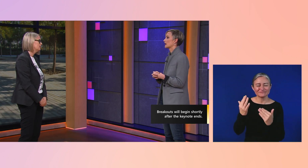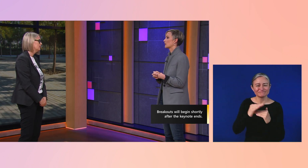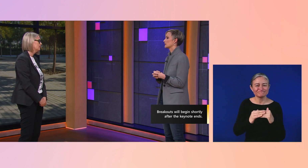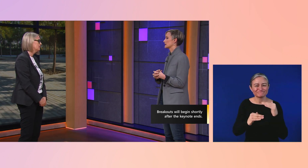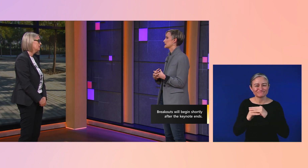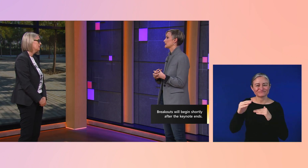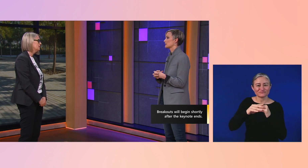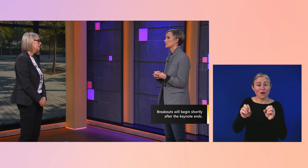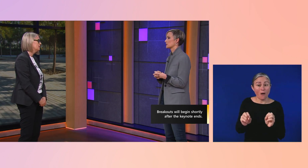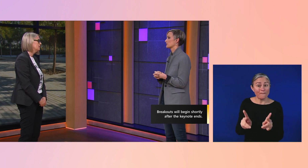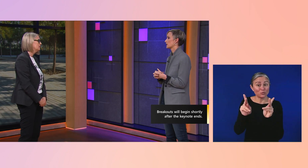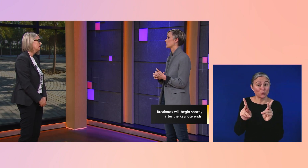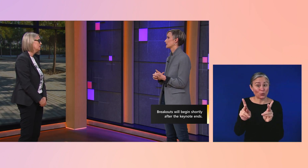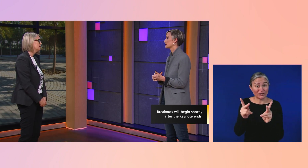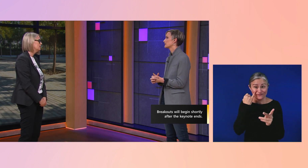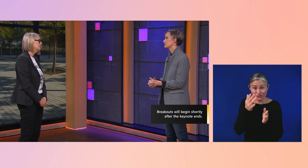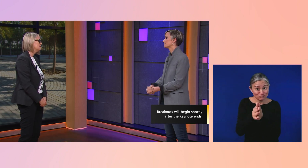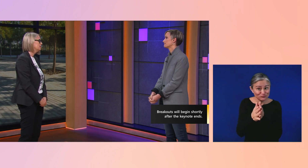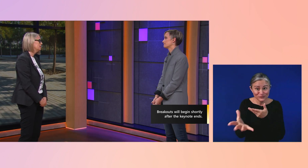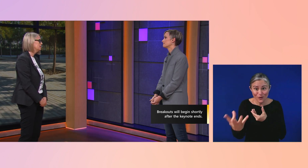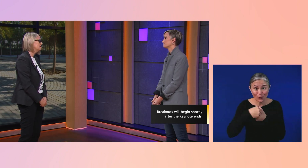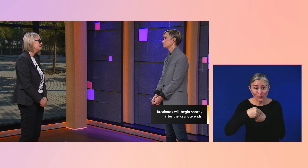I want you to keep pushing forward.